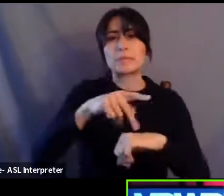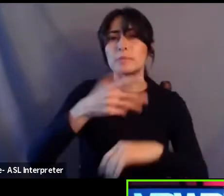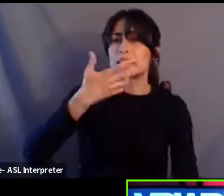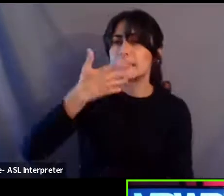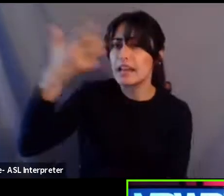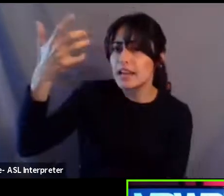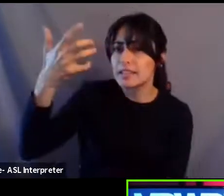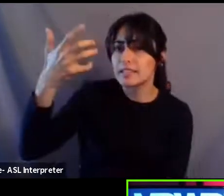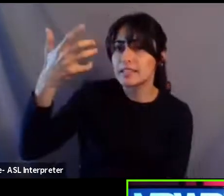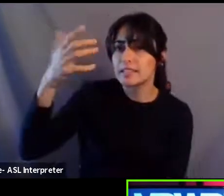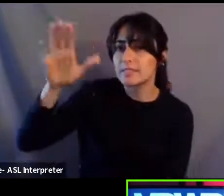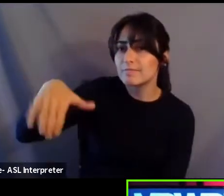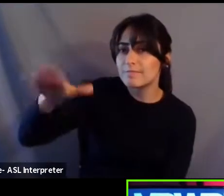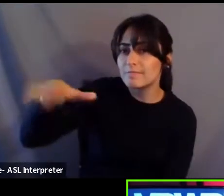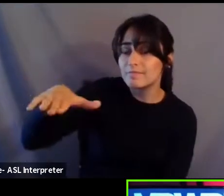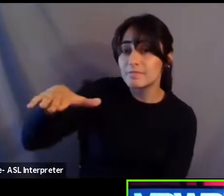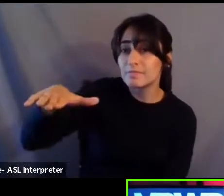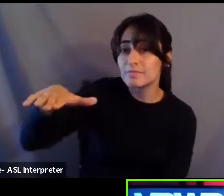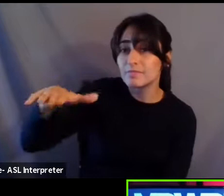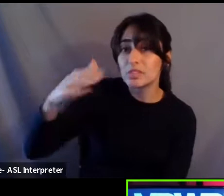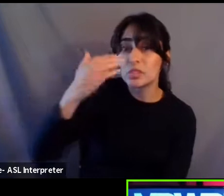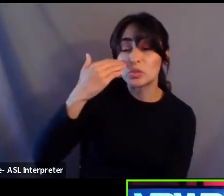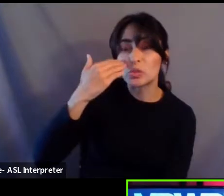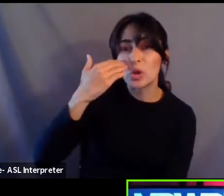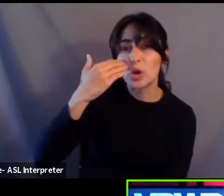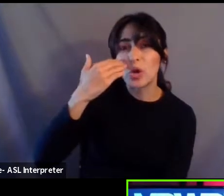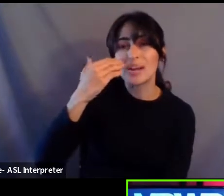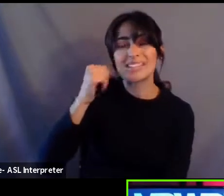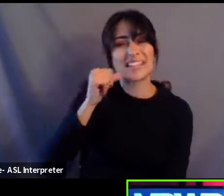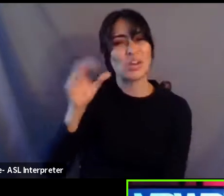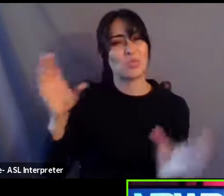from like in a packed -- wasn't a lunch room but filled with kids.